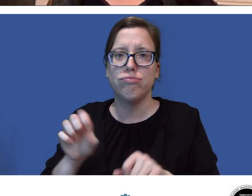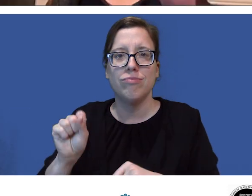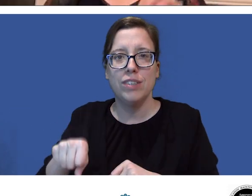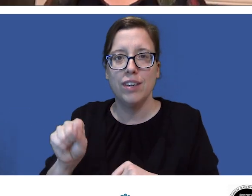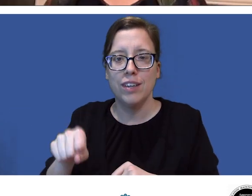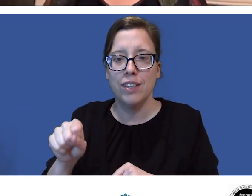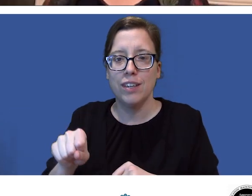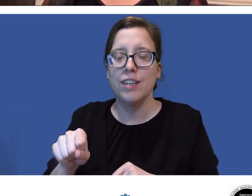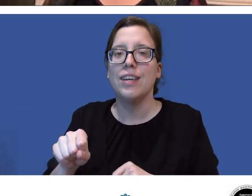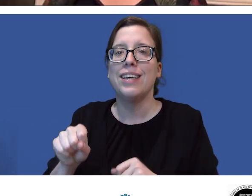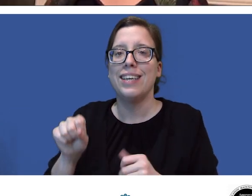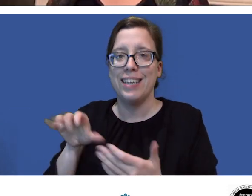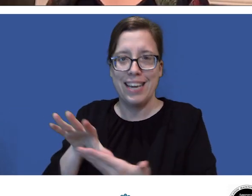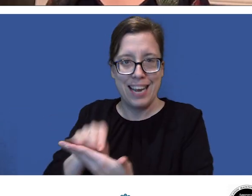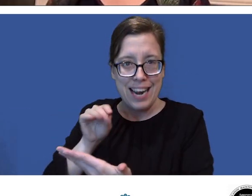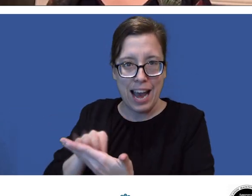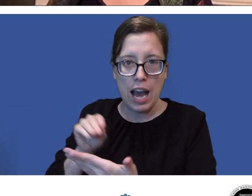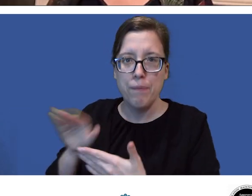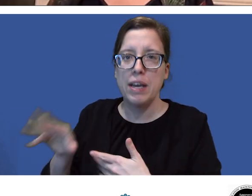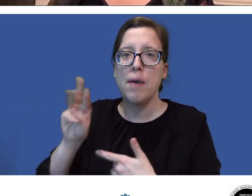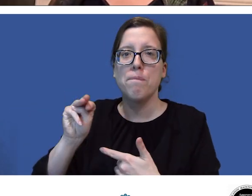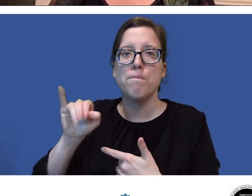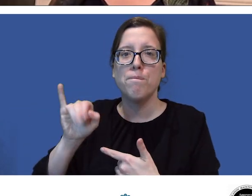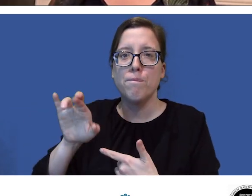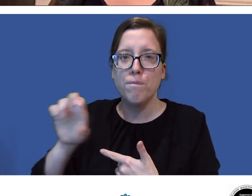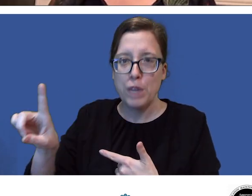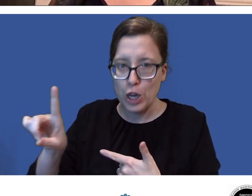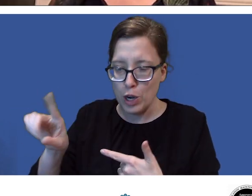That is so important. He mirrored behavior,